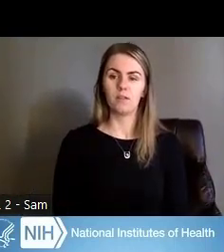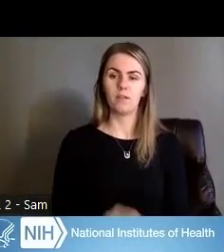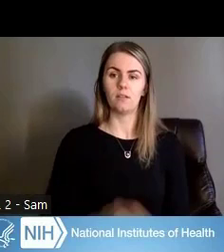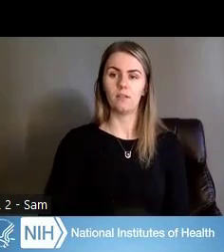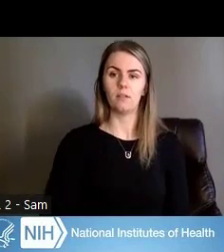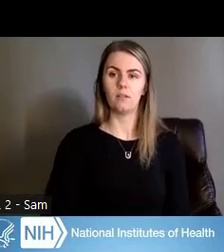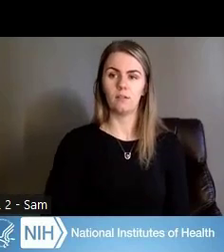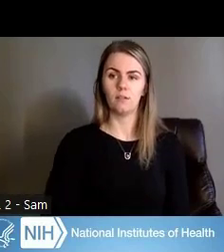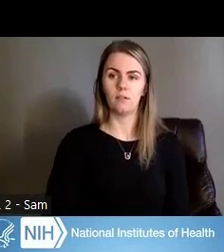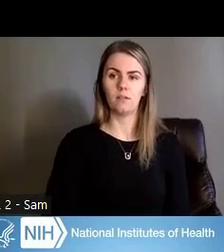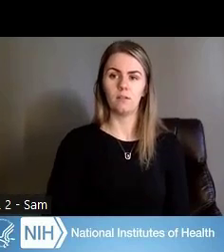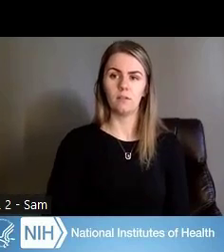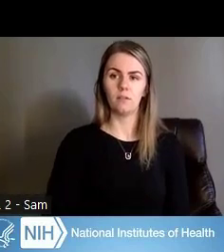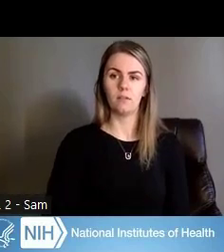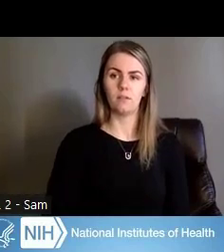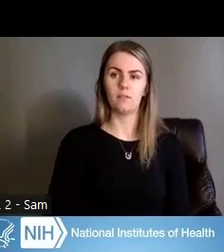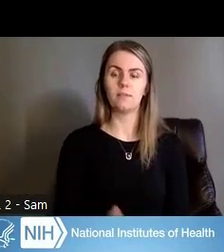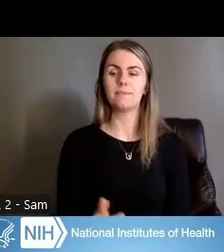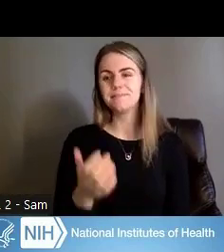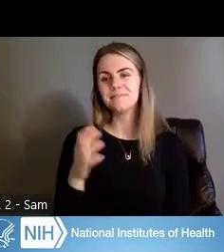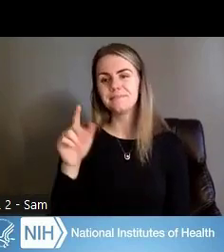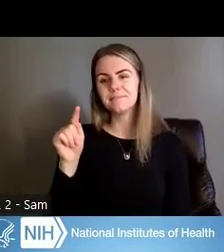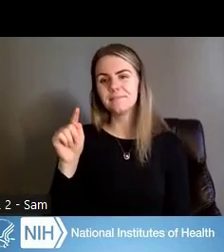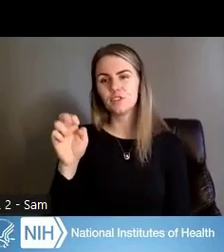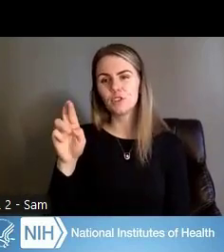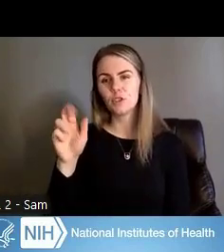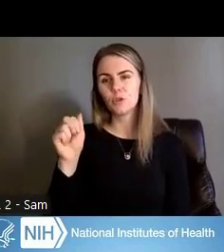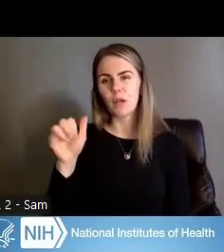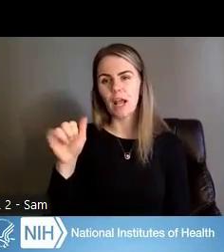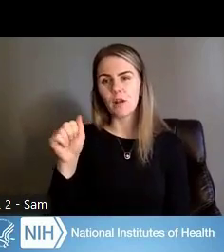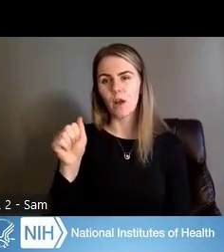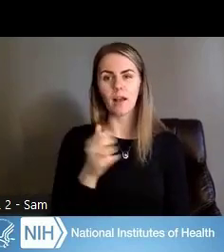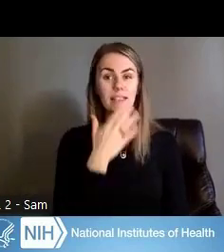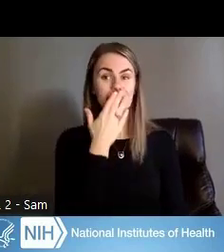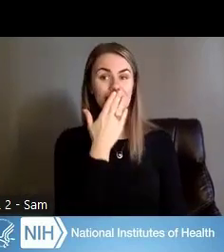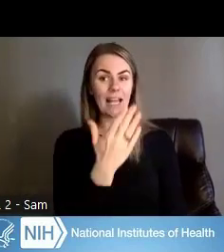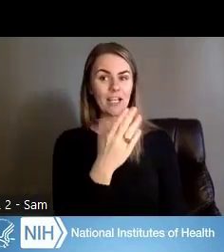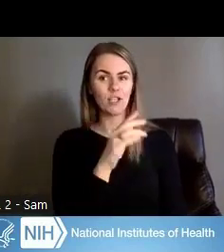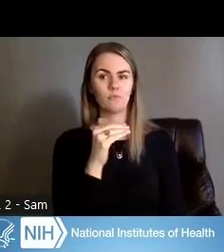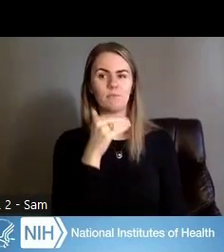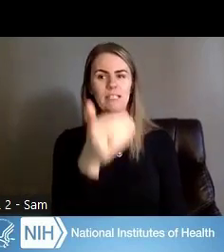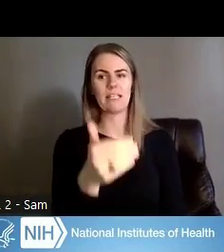Next question, "So is there a mechanism that would be appropriate, as we were talking about